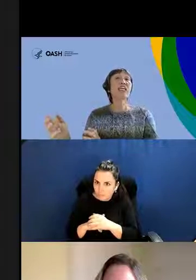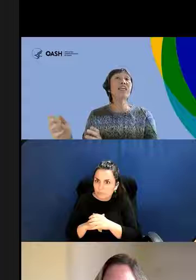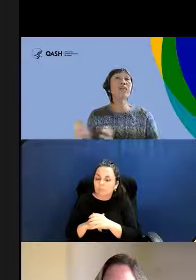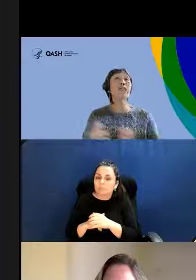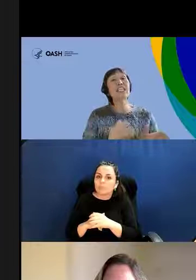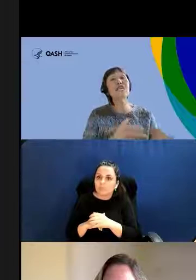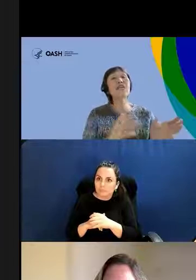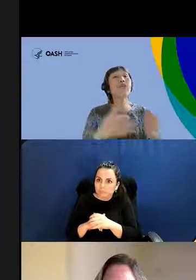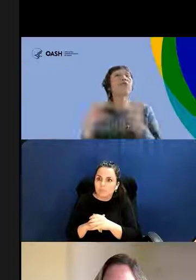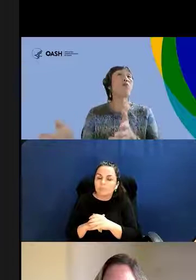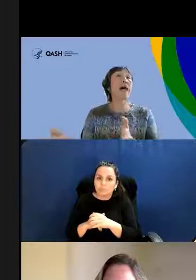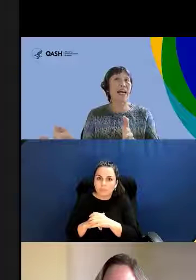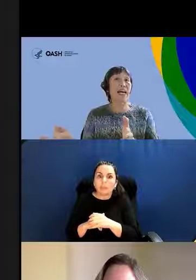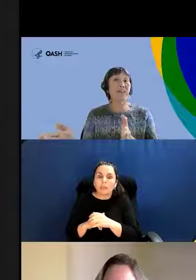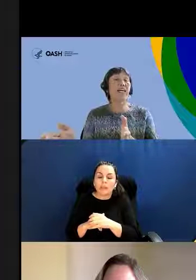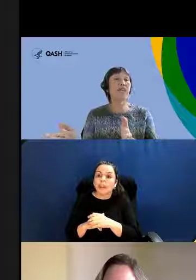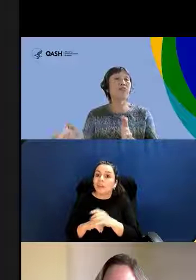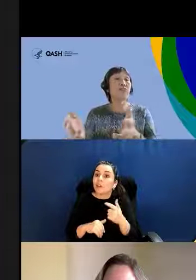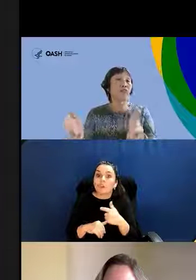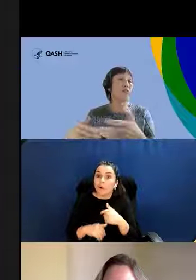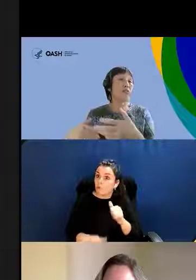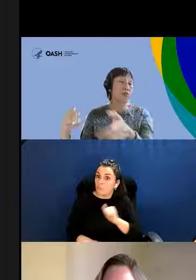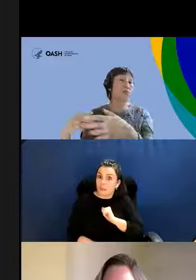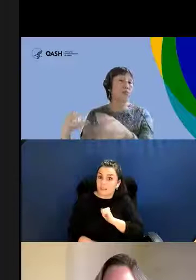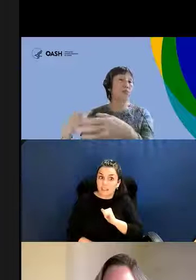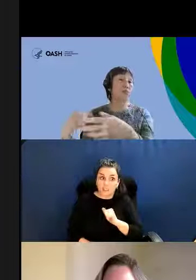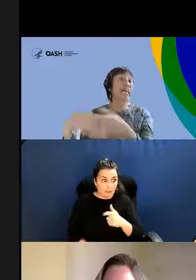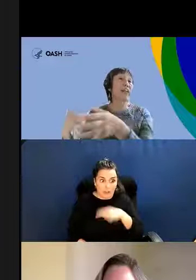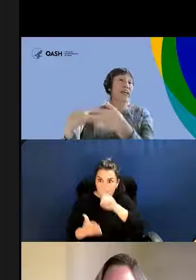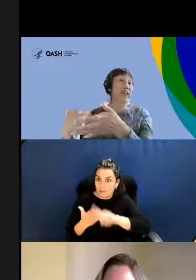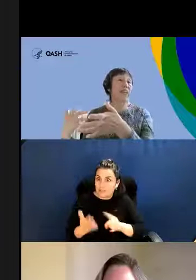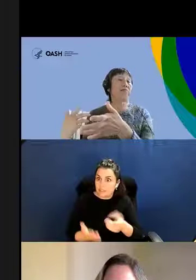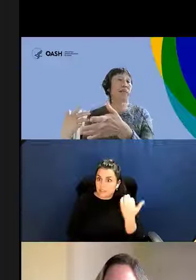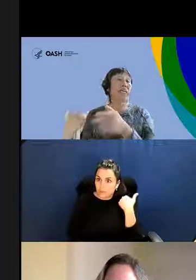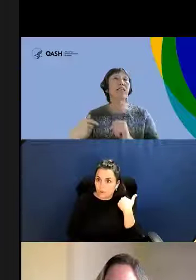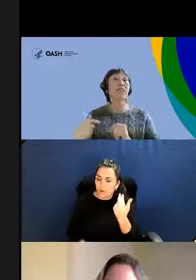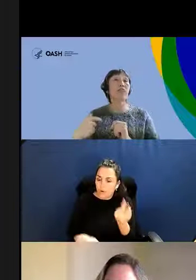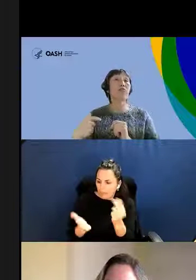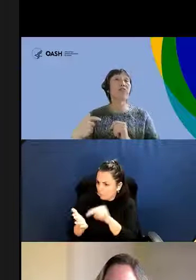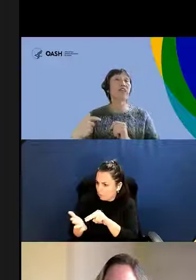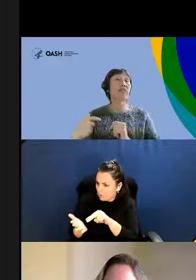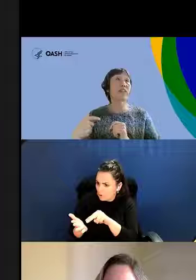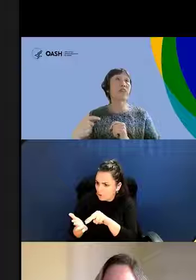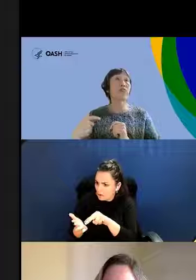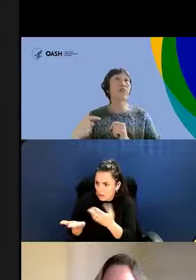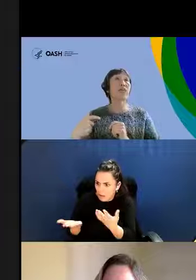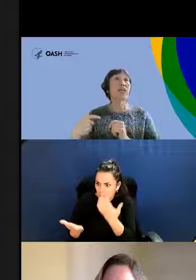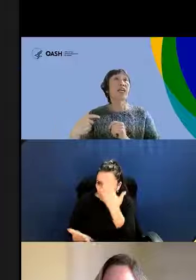In other words, even when you go back to your data then, that you collected for that research,